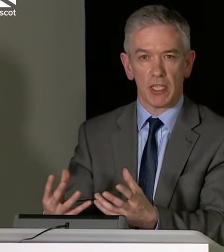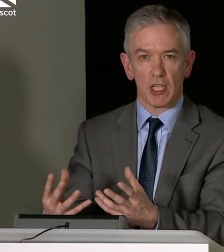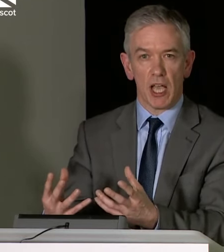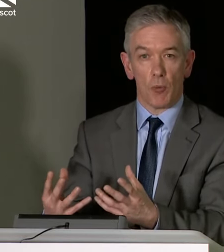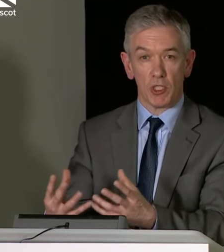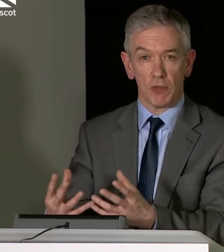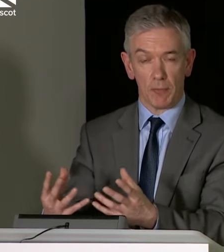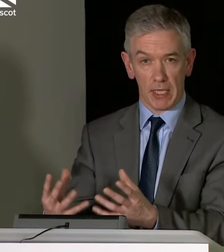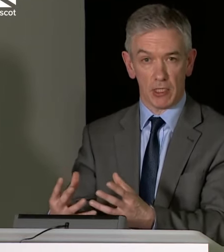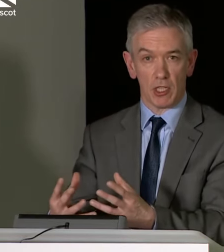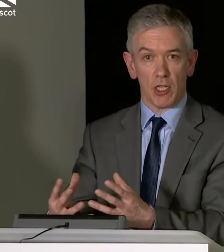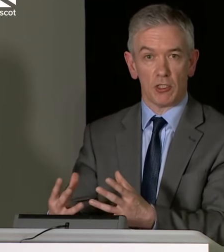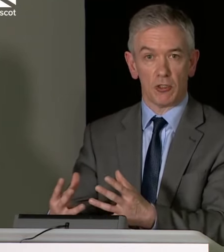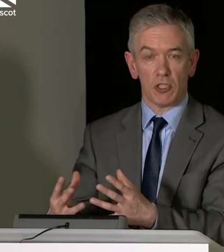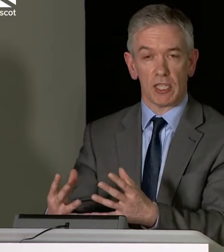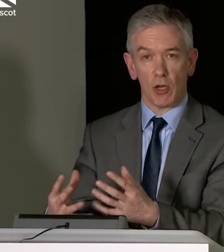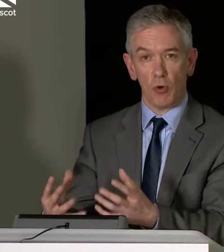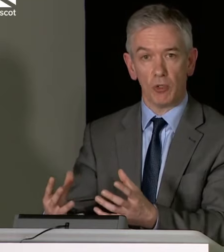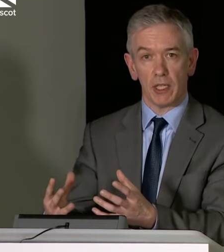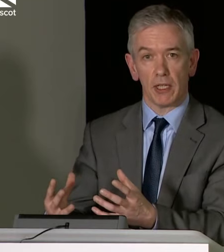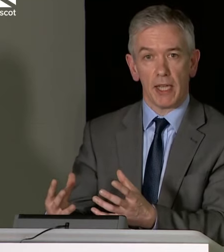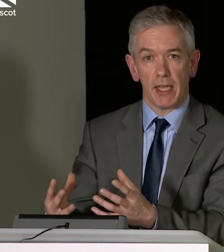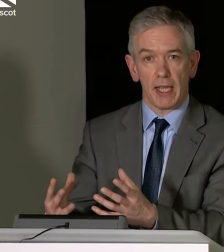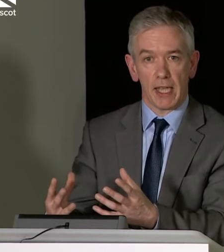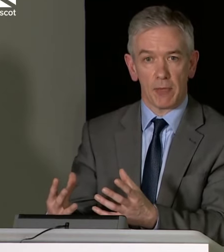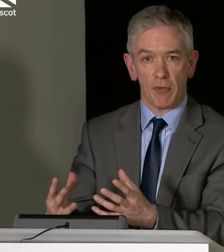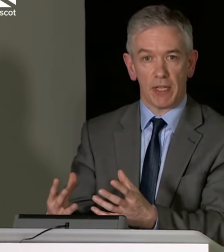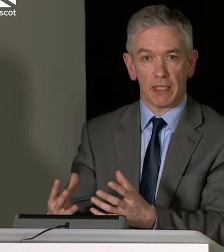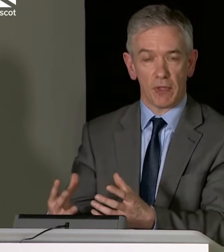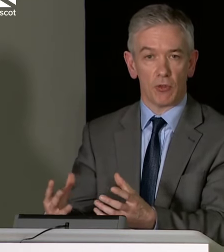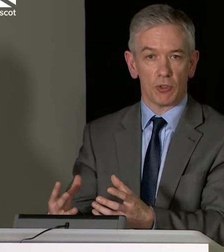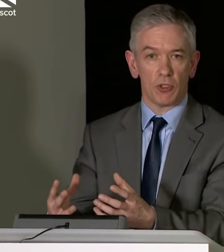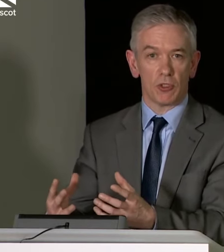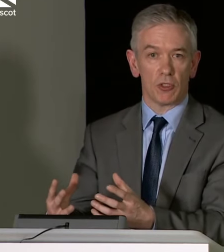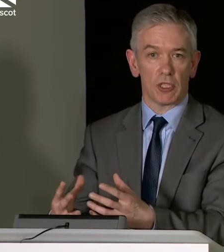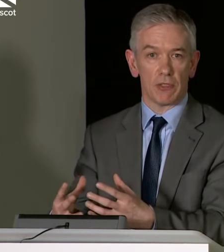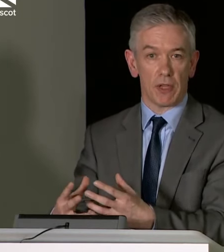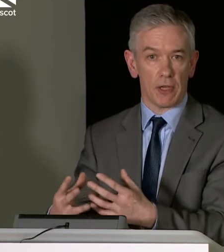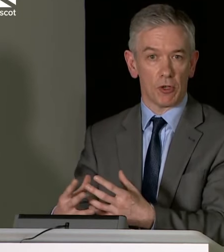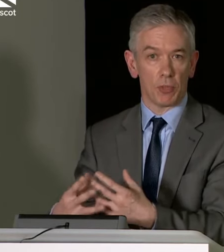and once it begins to take hold there, it can be very difficult to completely eradicate.